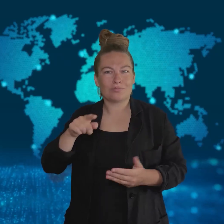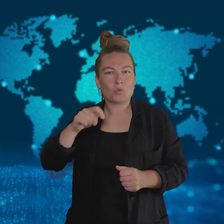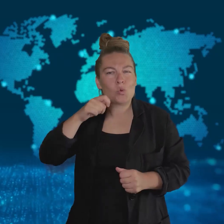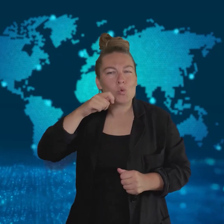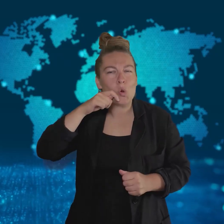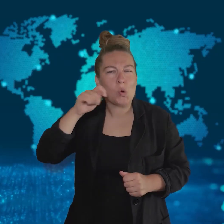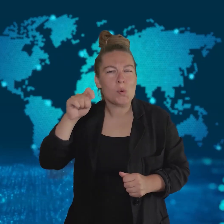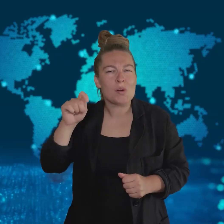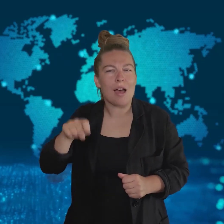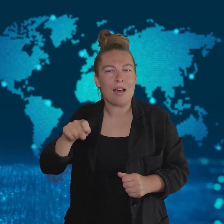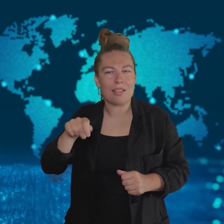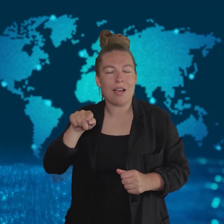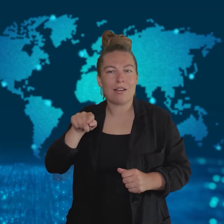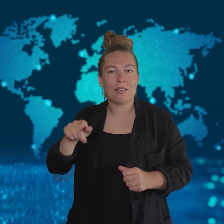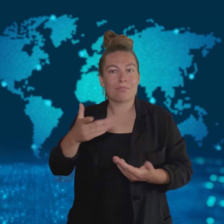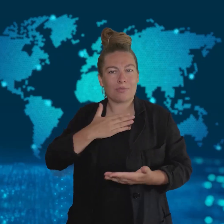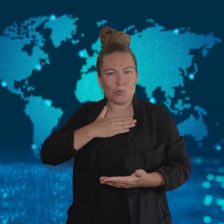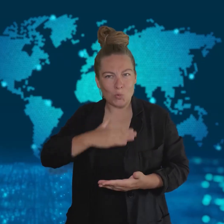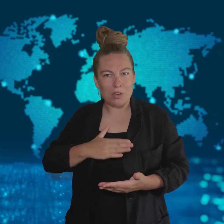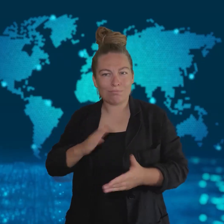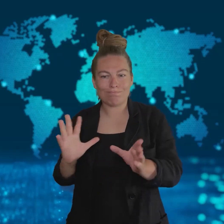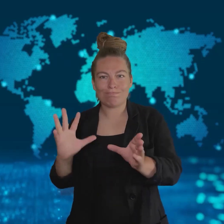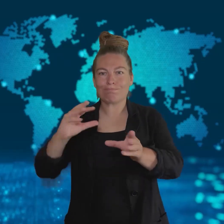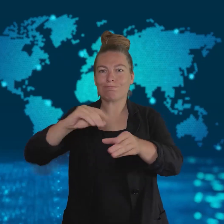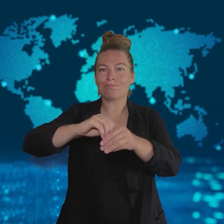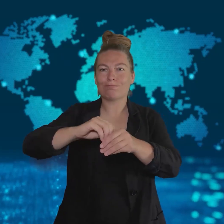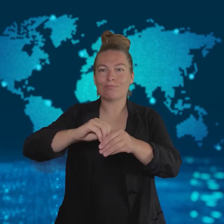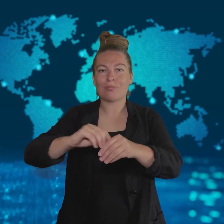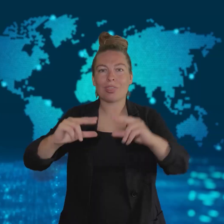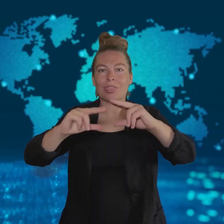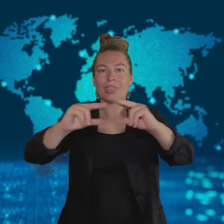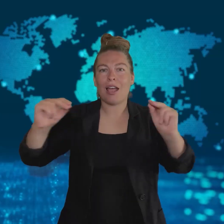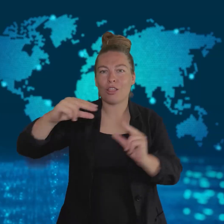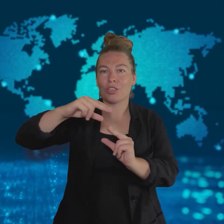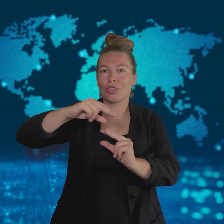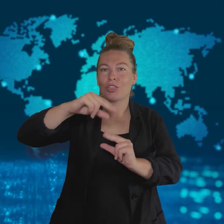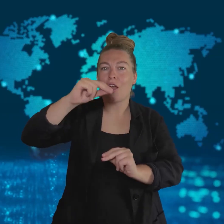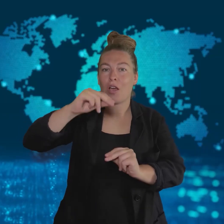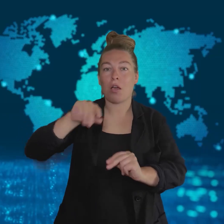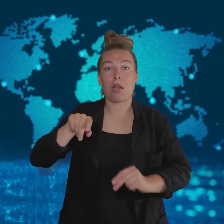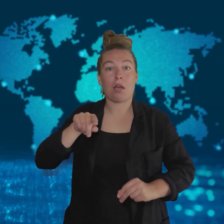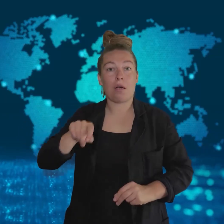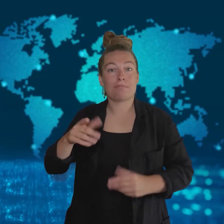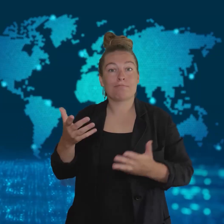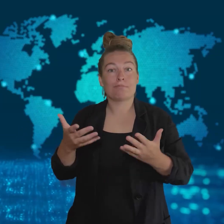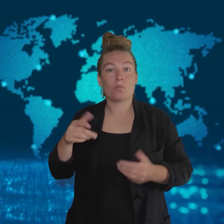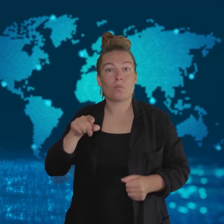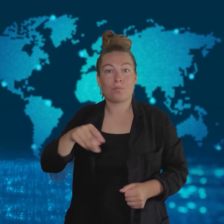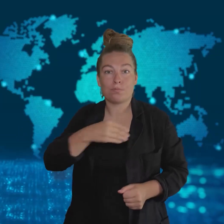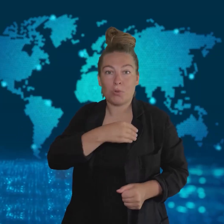Nawrocki is a "€œdefender of traditional Polish values."